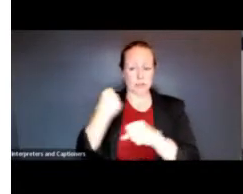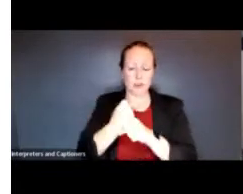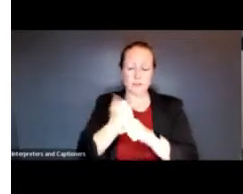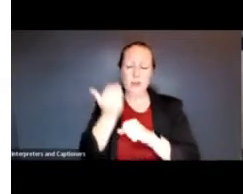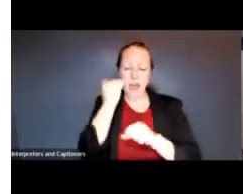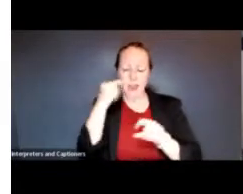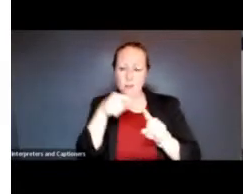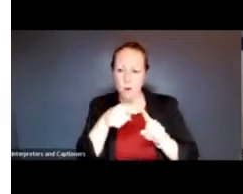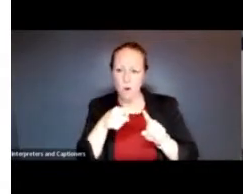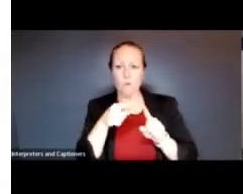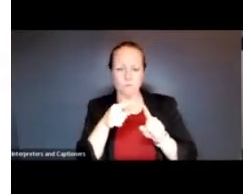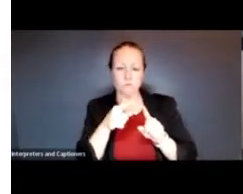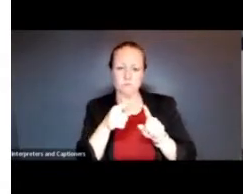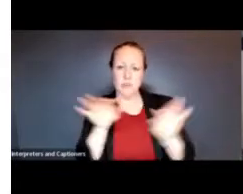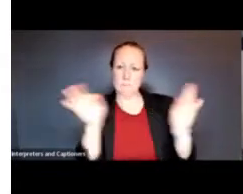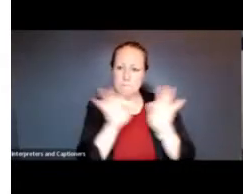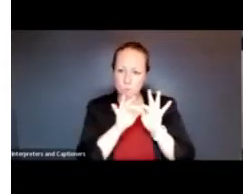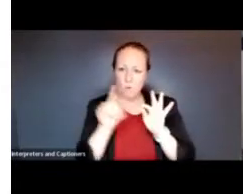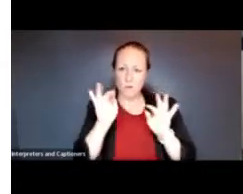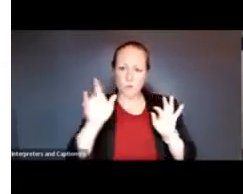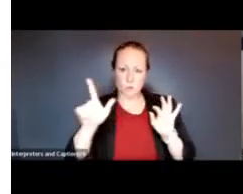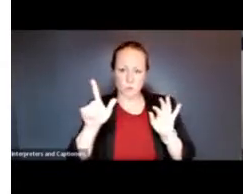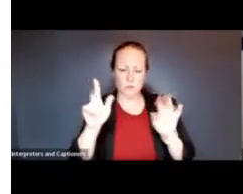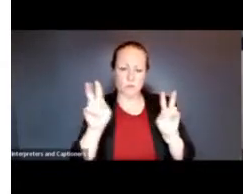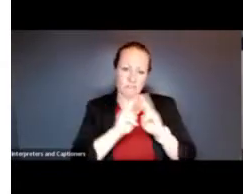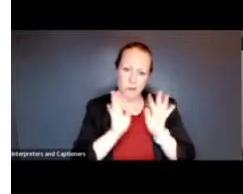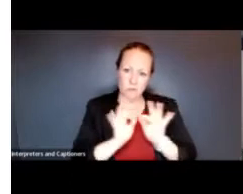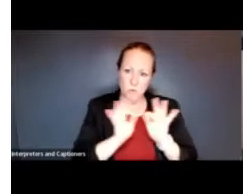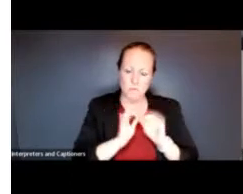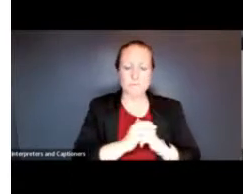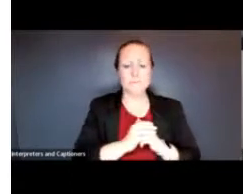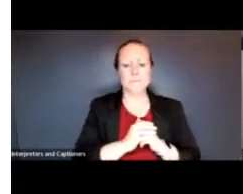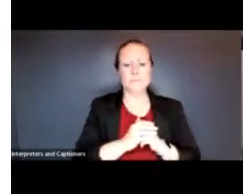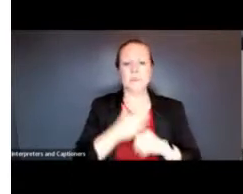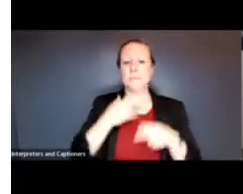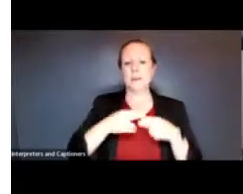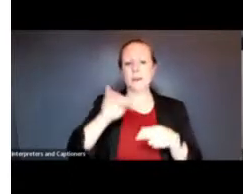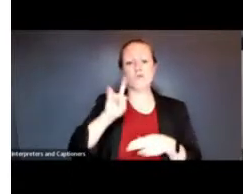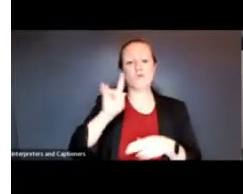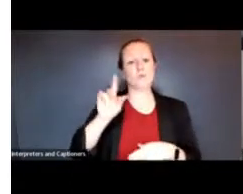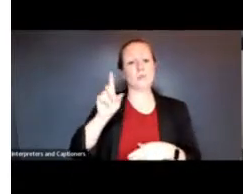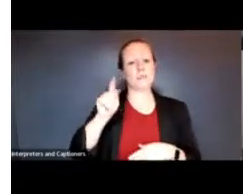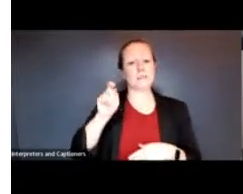very excited to be presenting about this today. So my name is Judy Dettmer. I'm Director for Strategic Partnerships at the